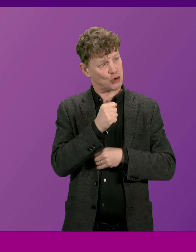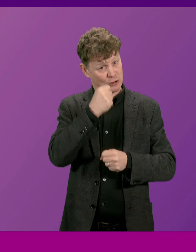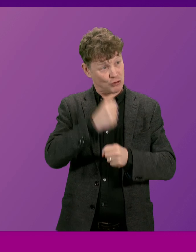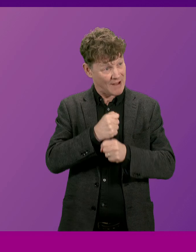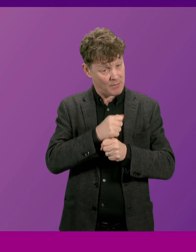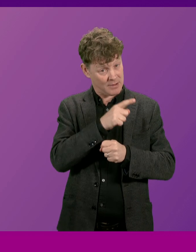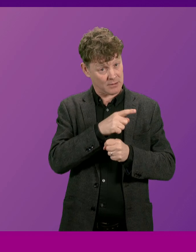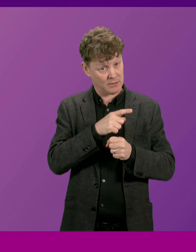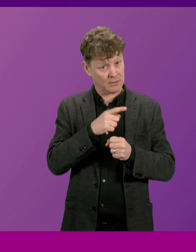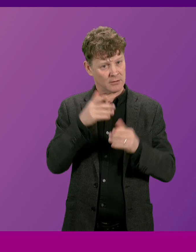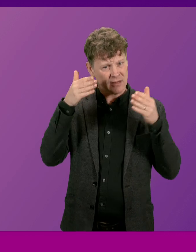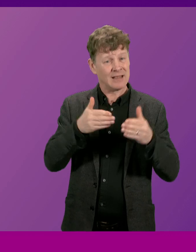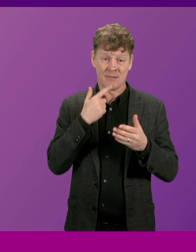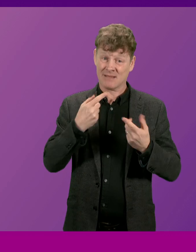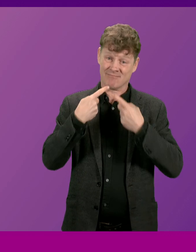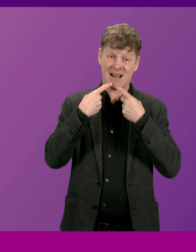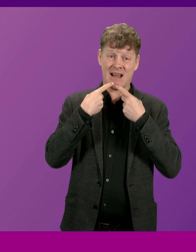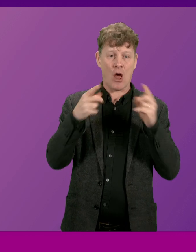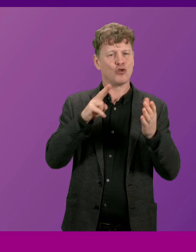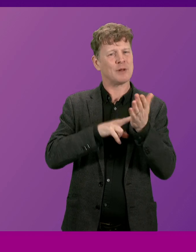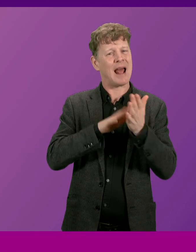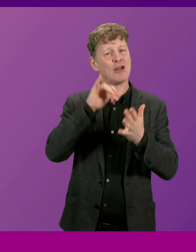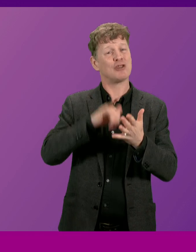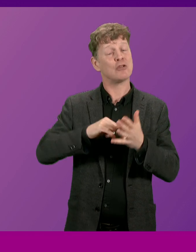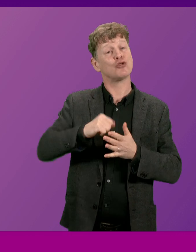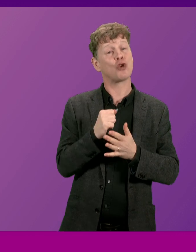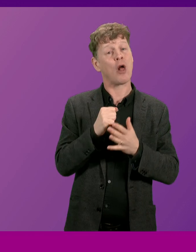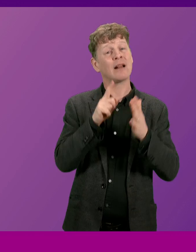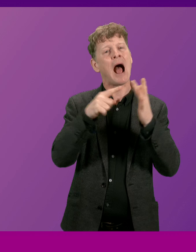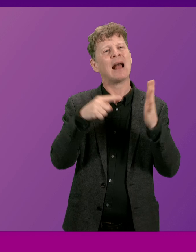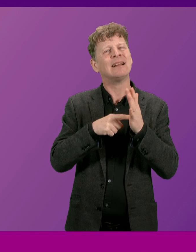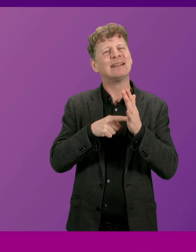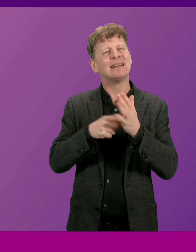to the reported announcement that NHS Scotland’s information technology software supplier, INPS,